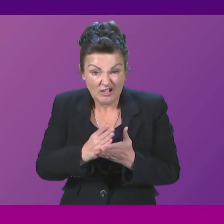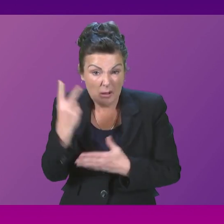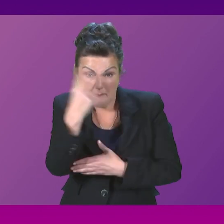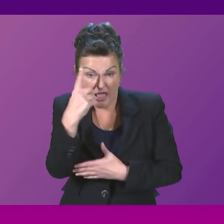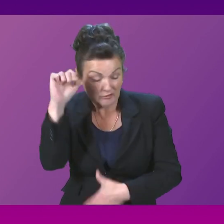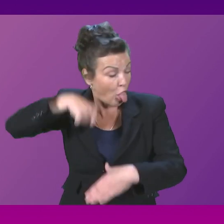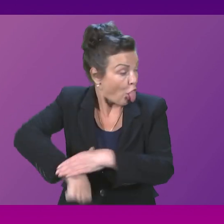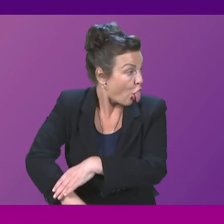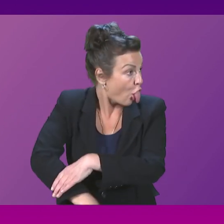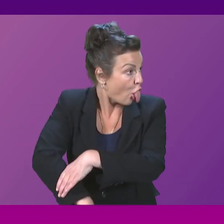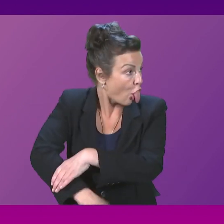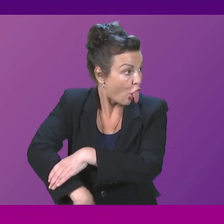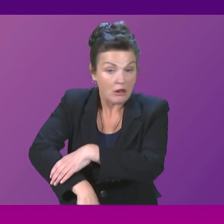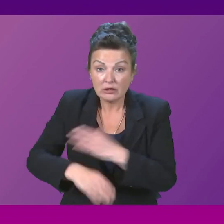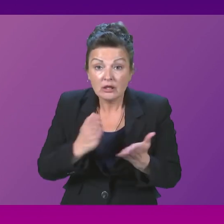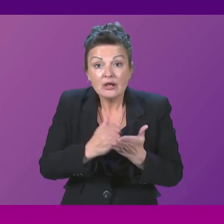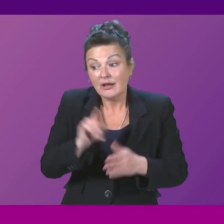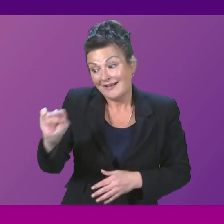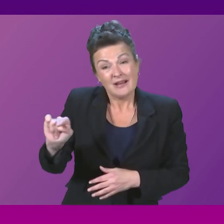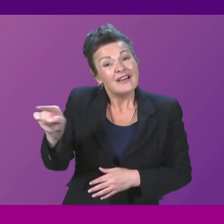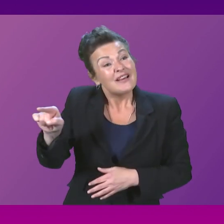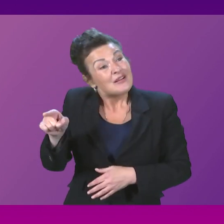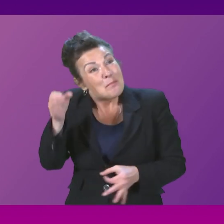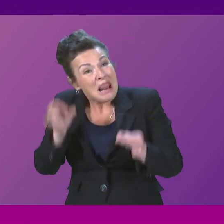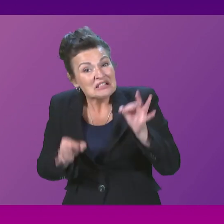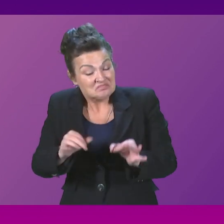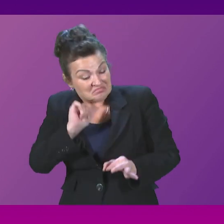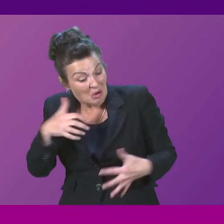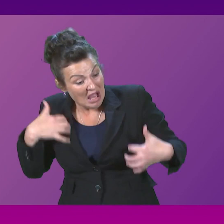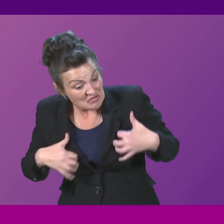The dead hand of ministerial disinterest is at large once again.